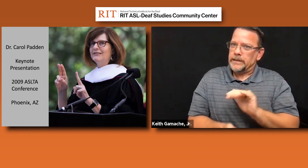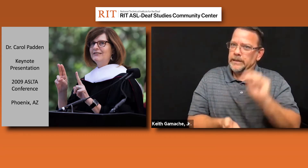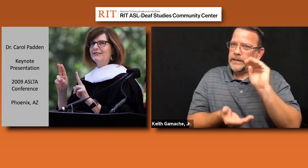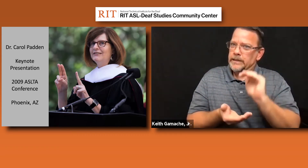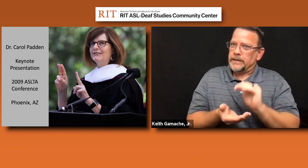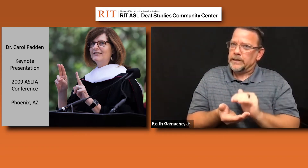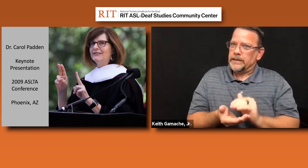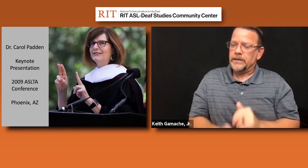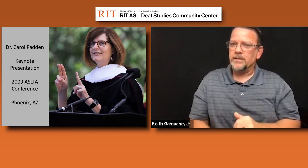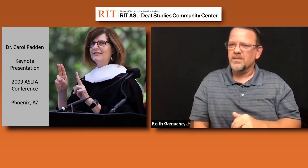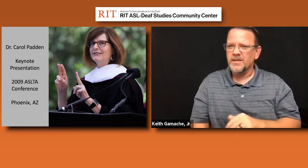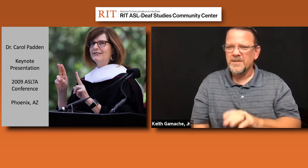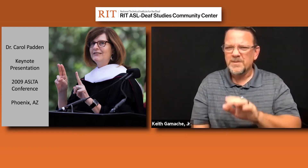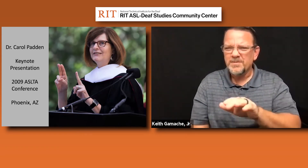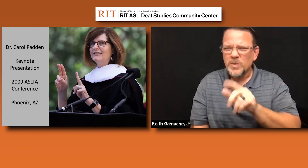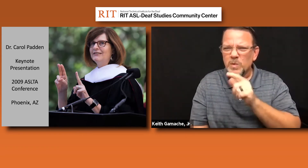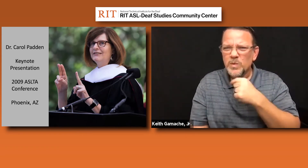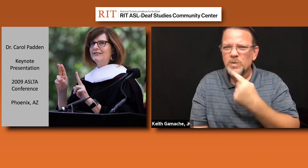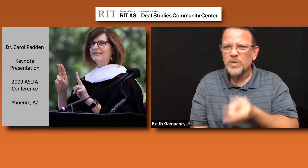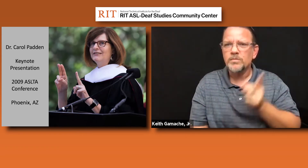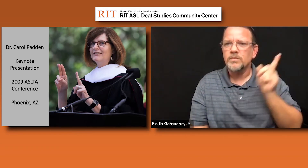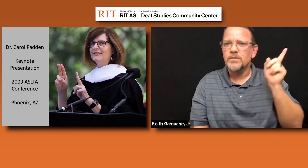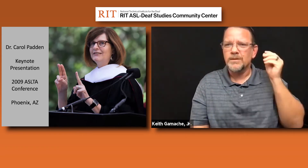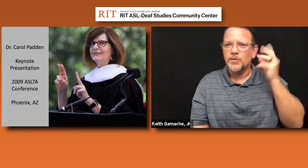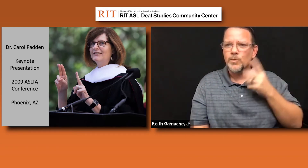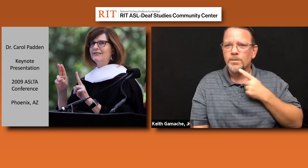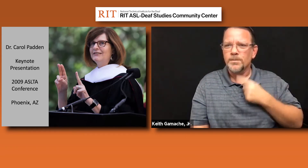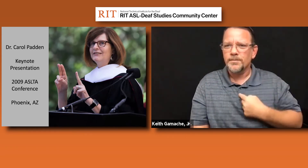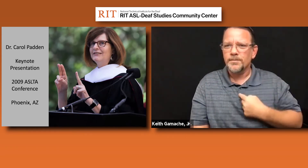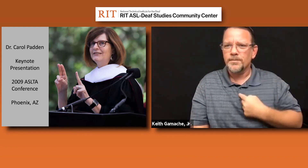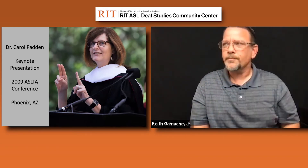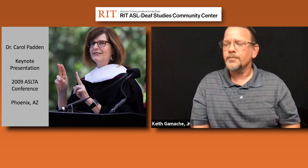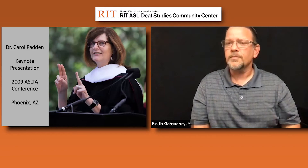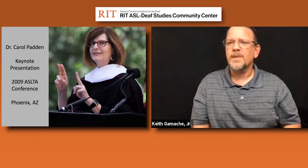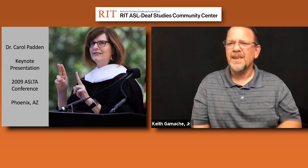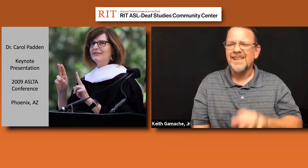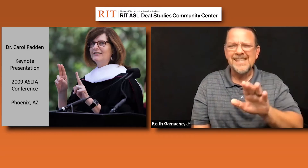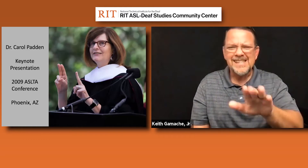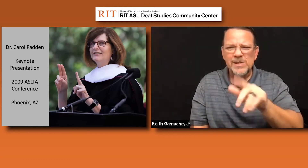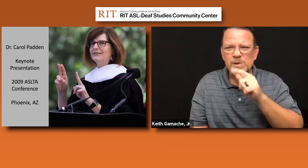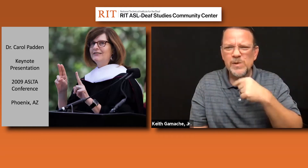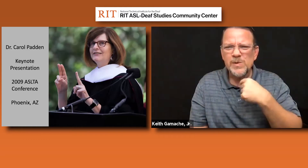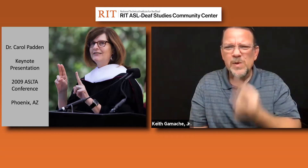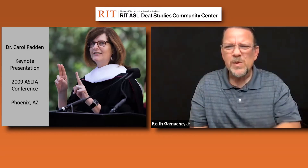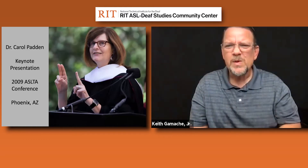is to reduce the amount of fingerspelling. I've seen that shared by a few individuals and say,